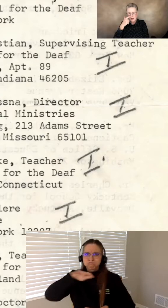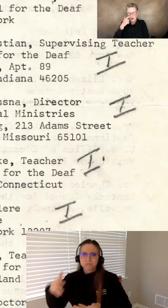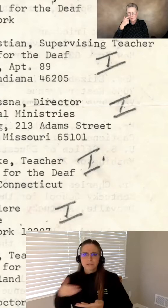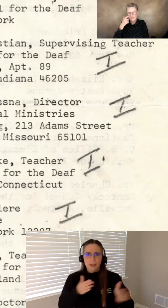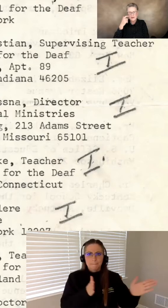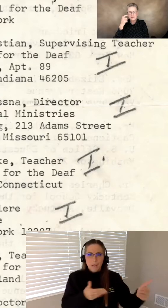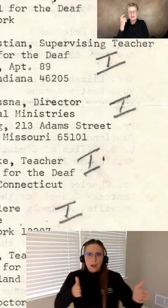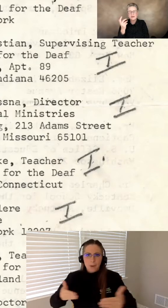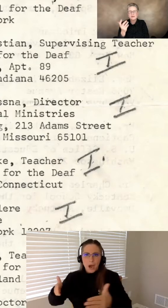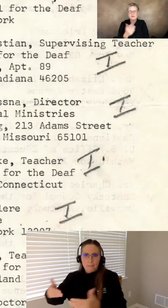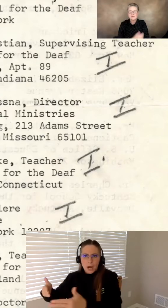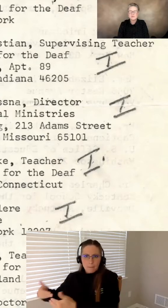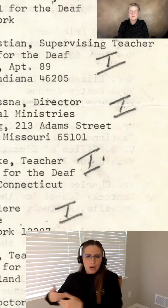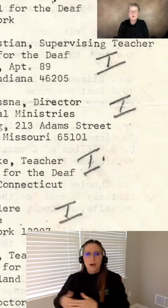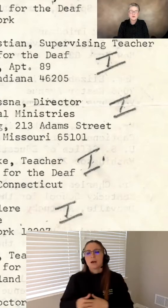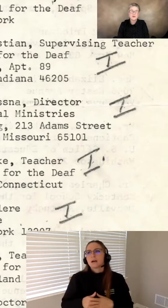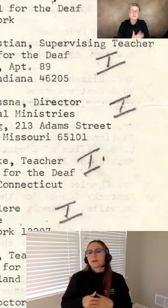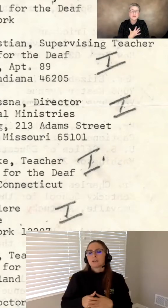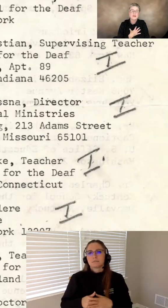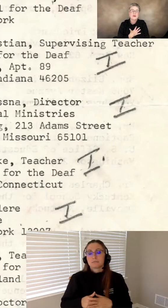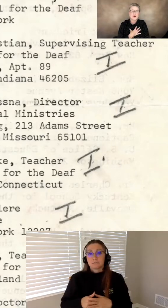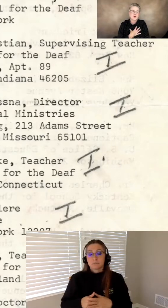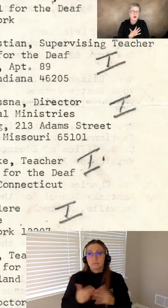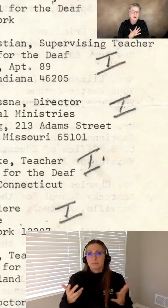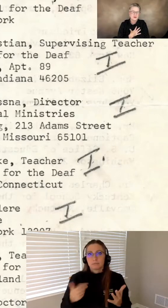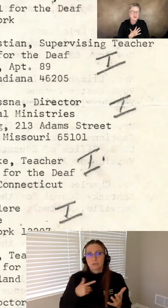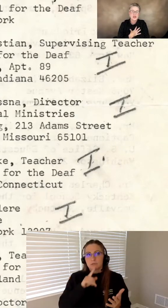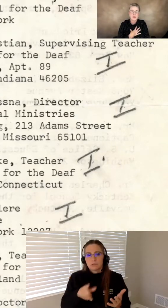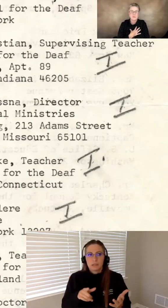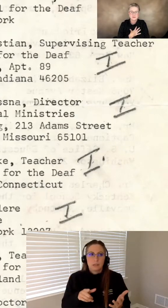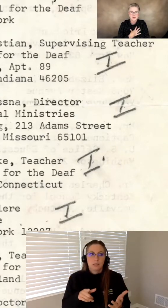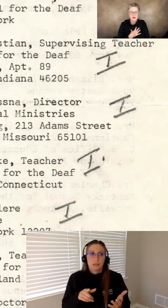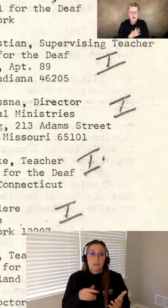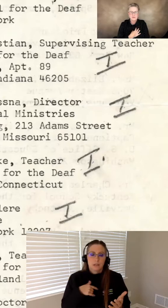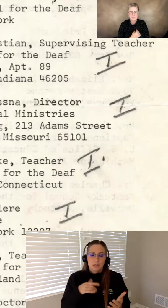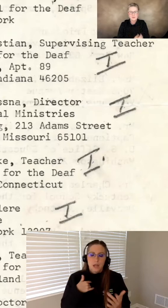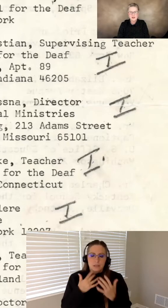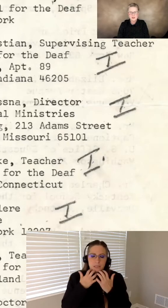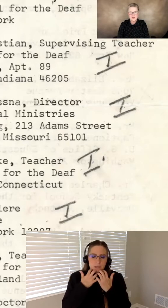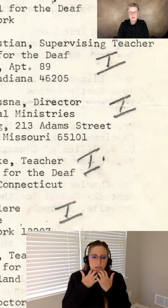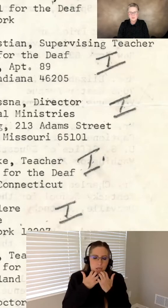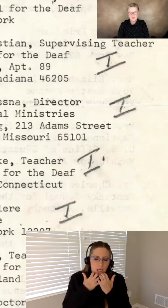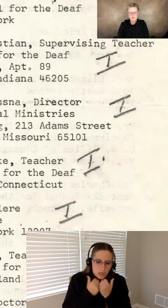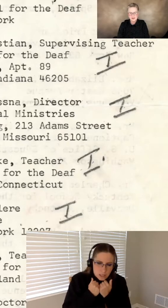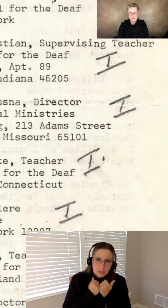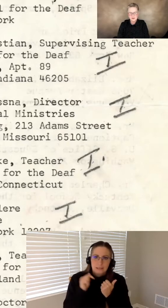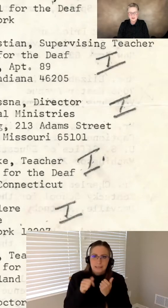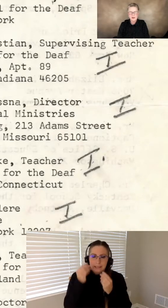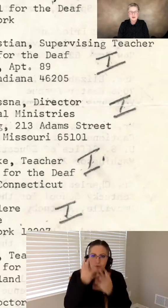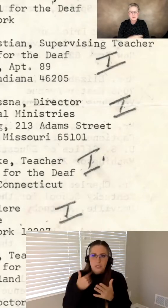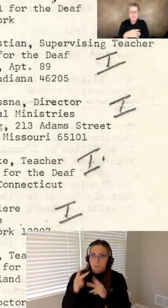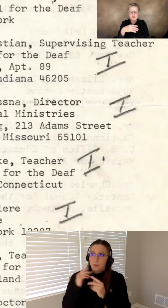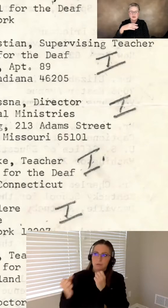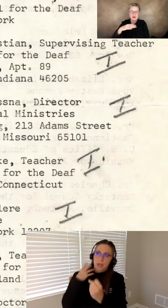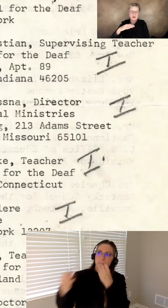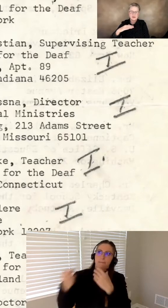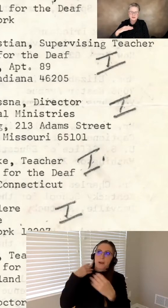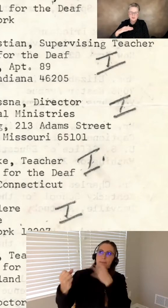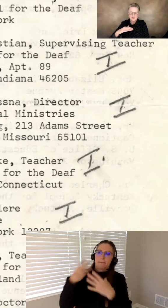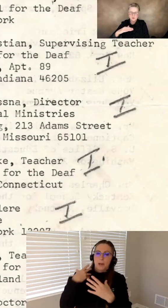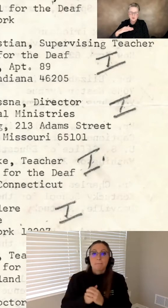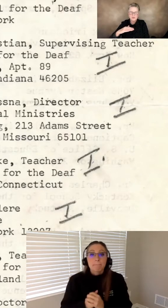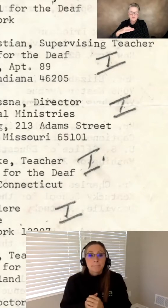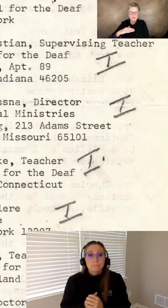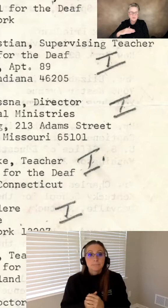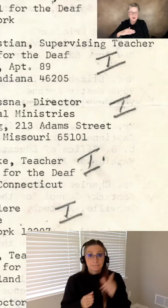of . . . to me, they're gems of information, that people have sent to me but uh this was a